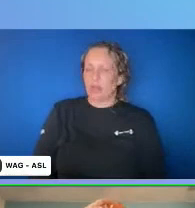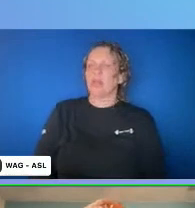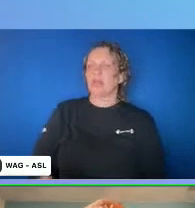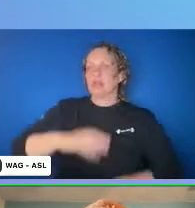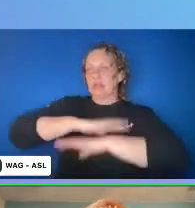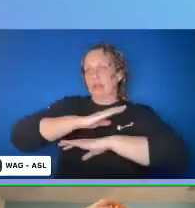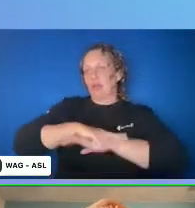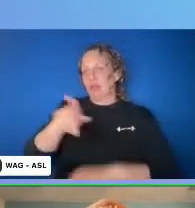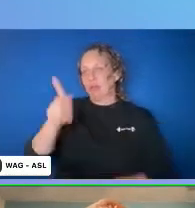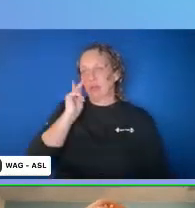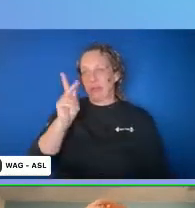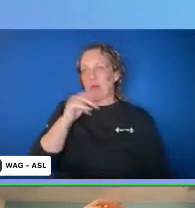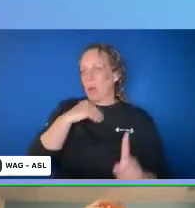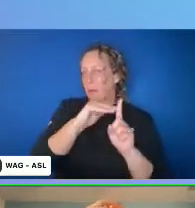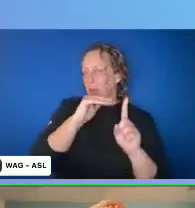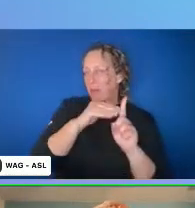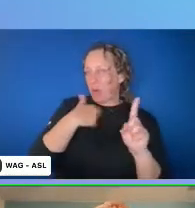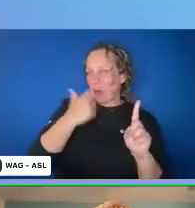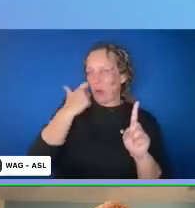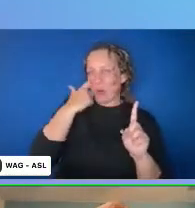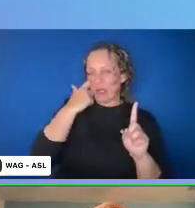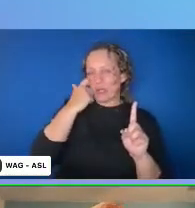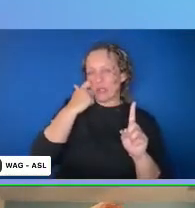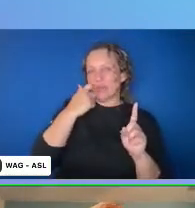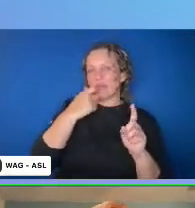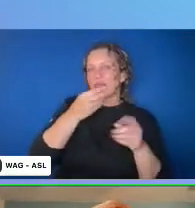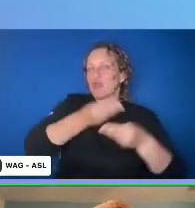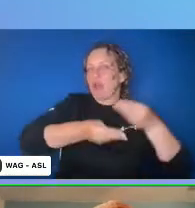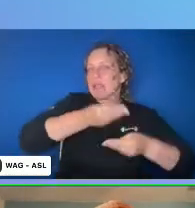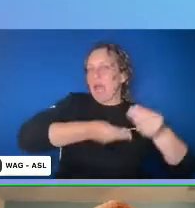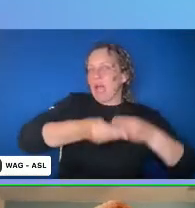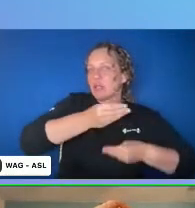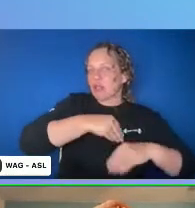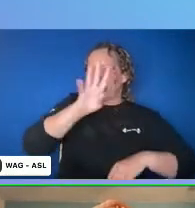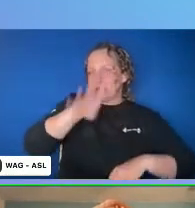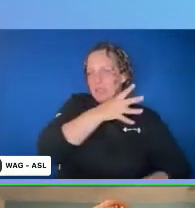So reminder, we have a recent transaction table. That has a date column,